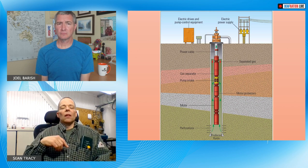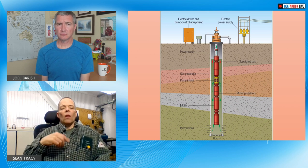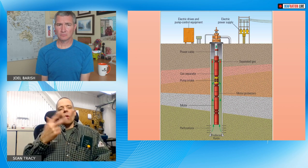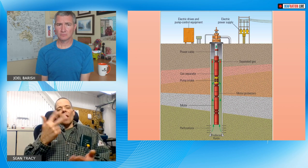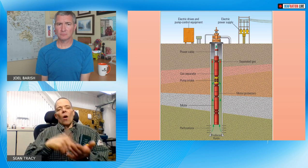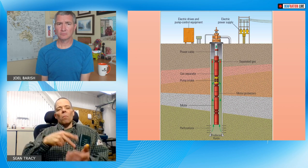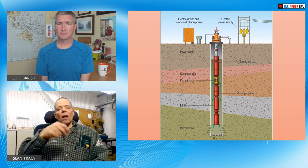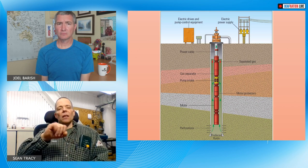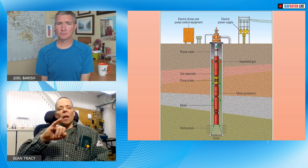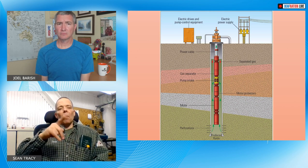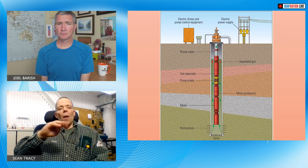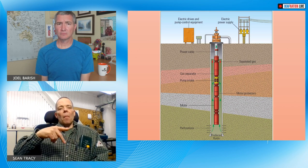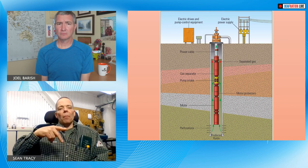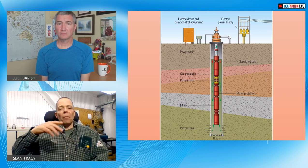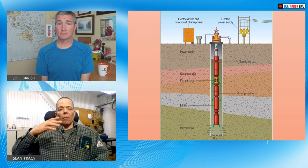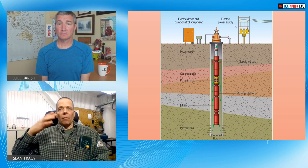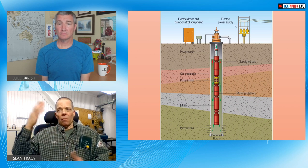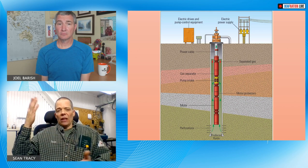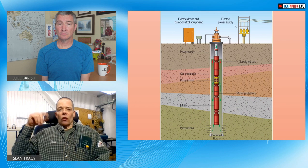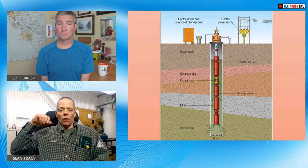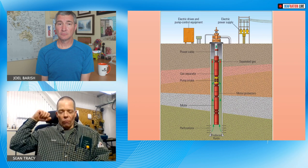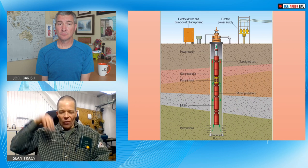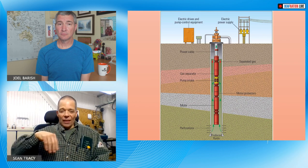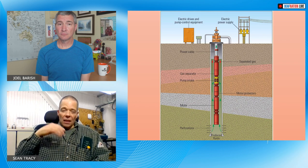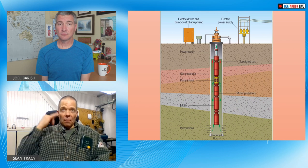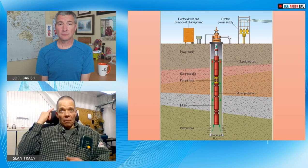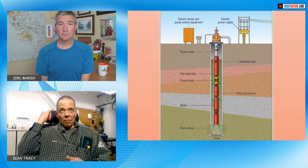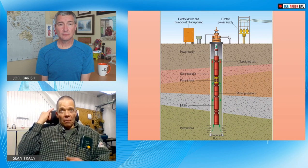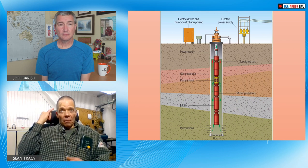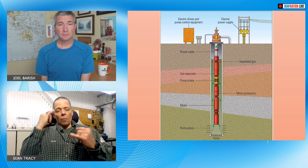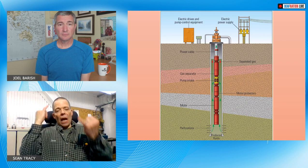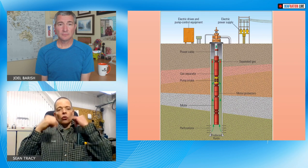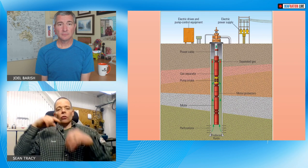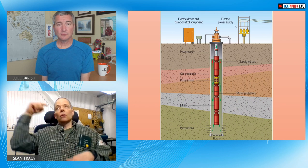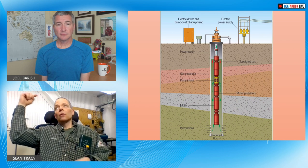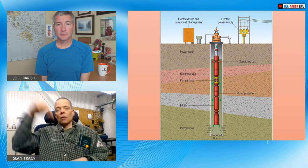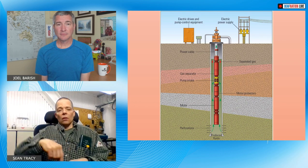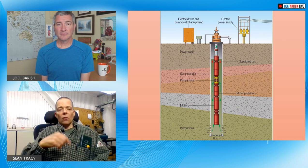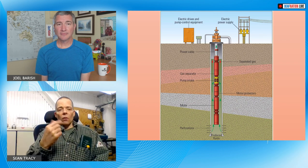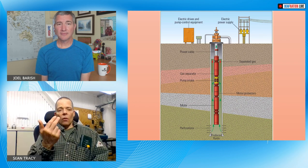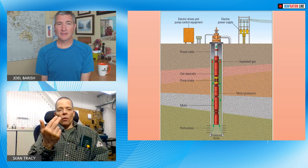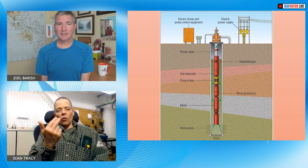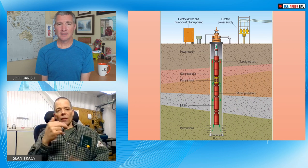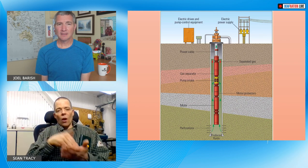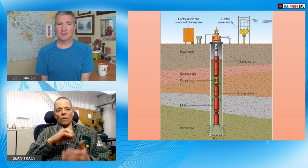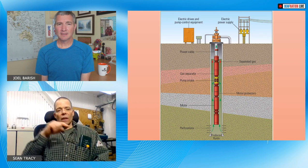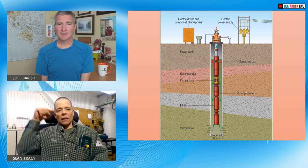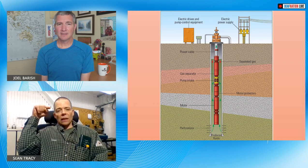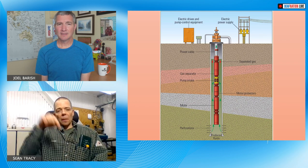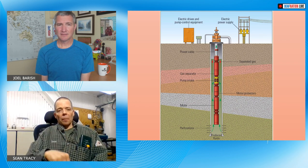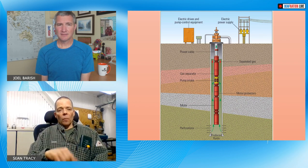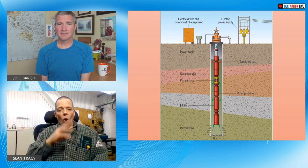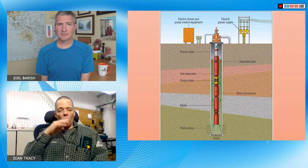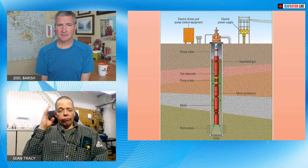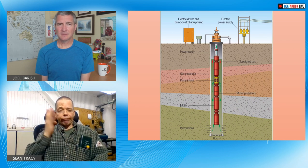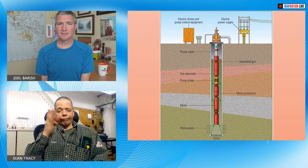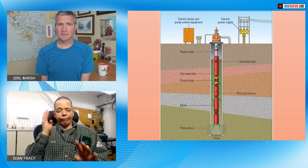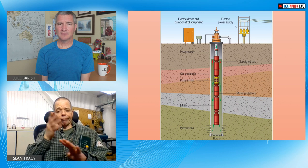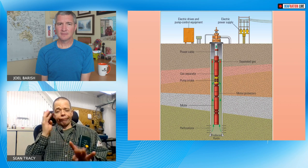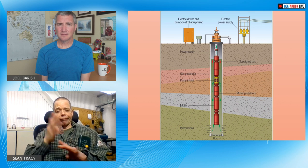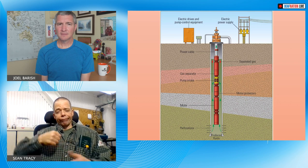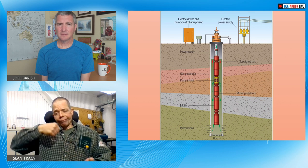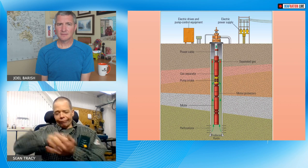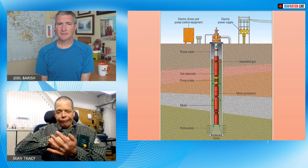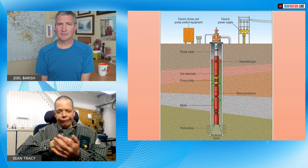We have a 3,000 PSI pump that can go down 13,000 feet and